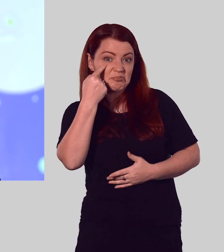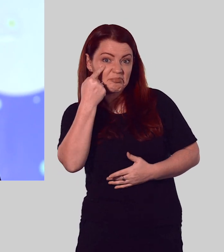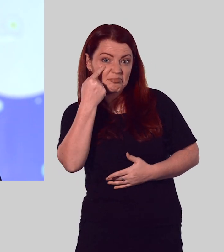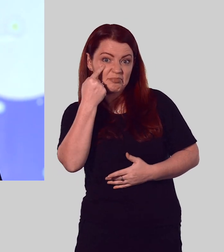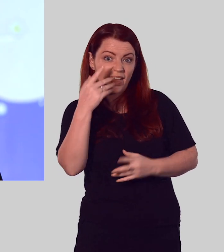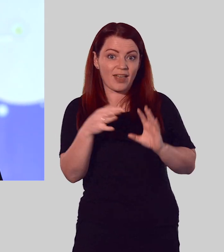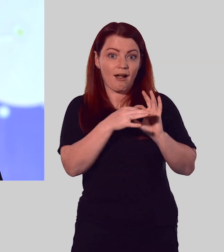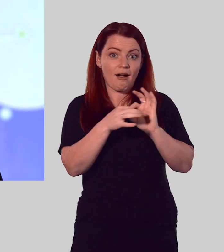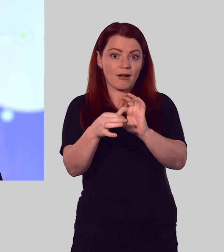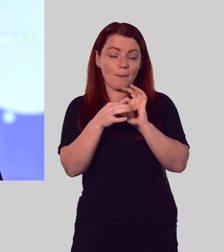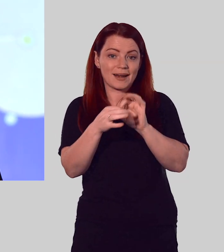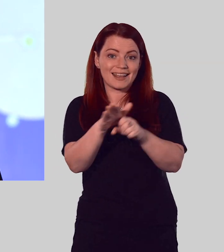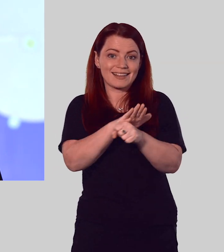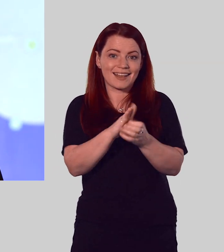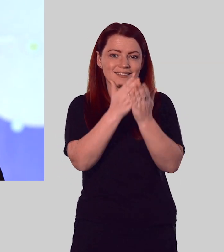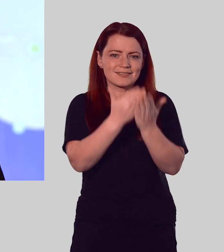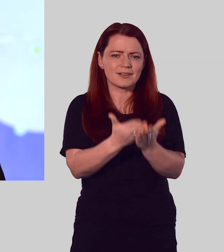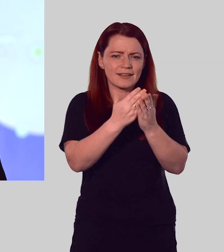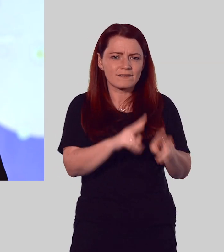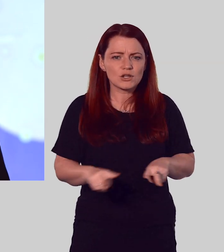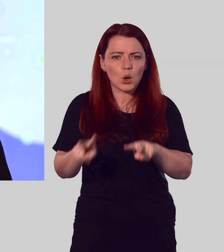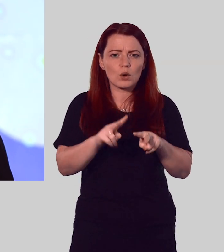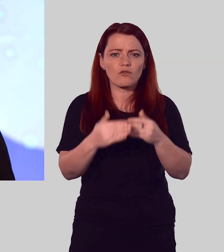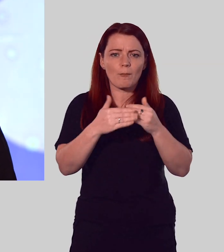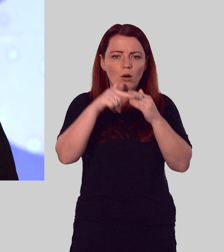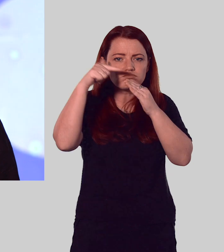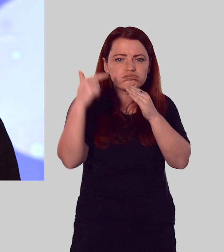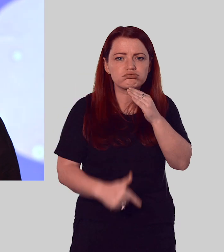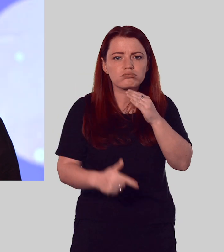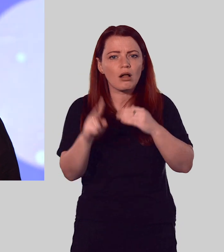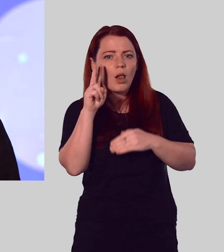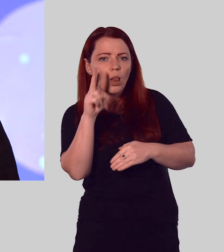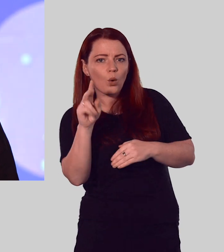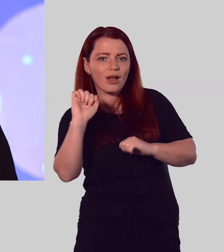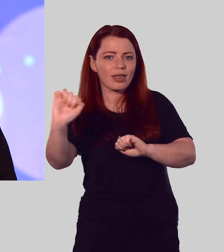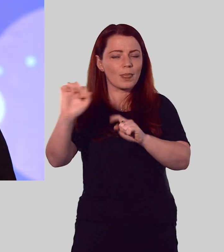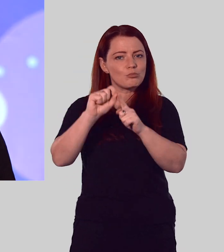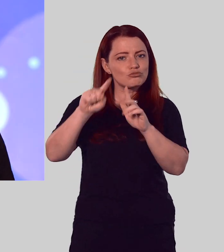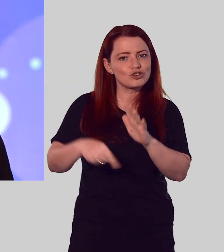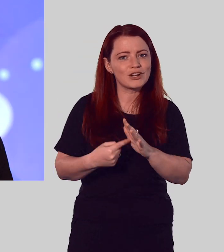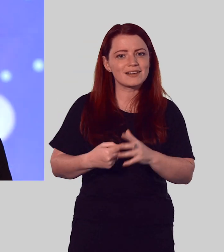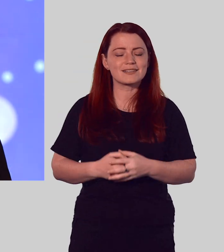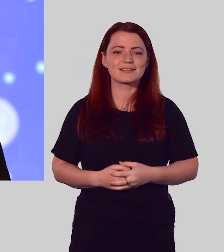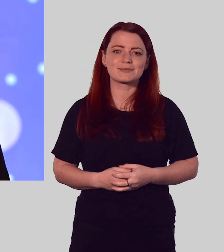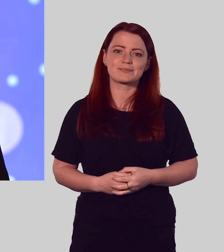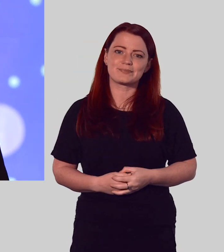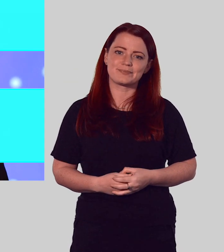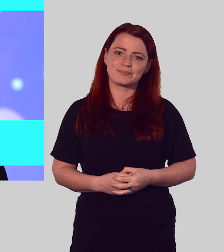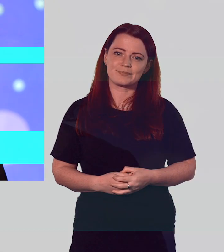study videos for a more in-depth look at some specific projects.